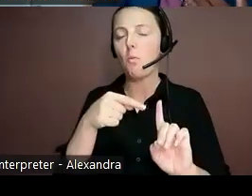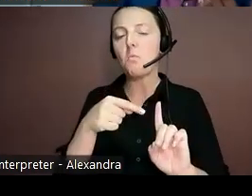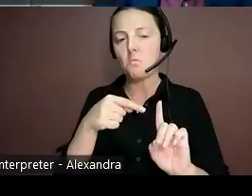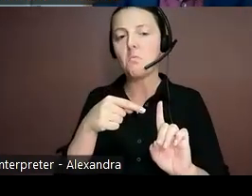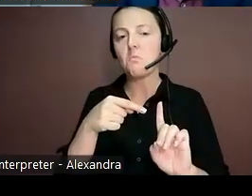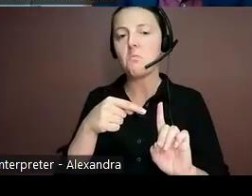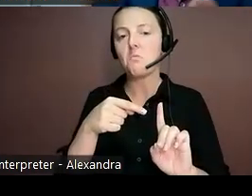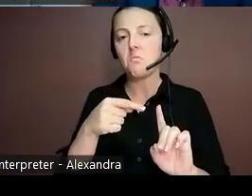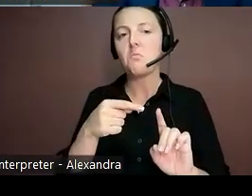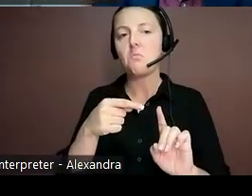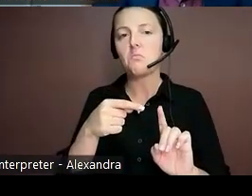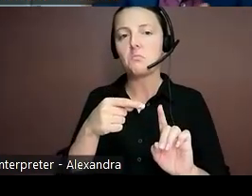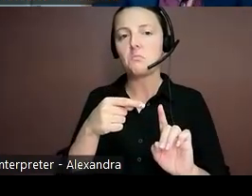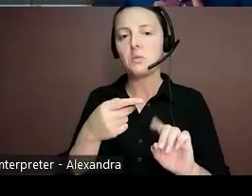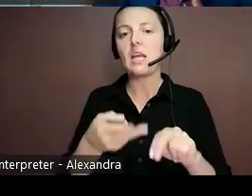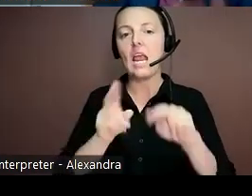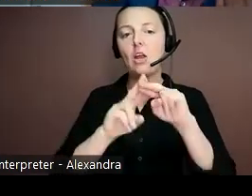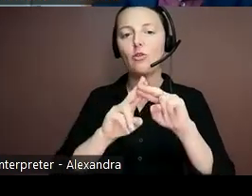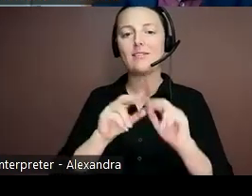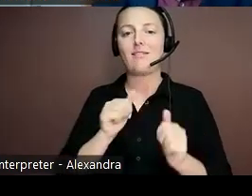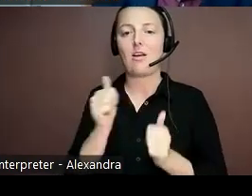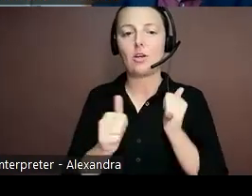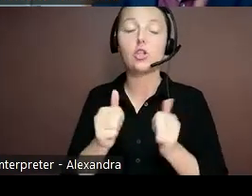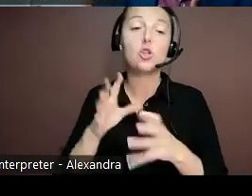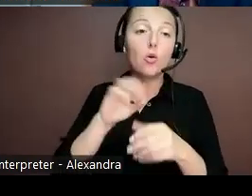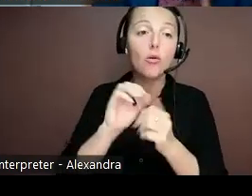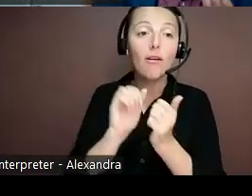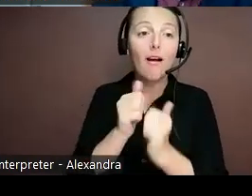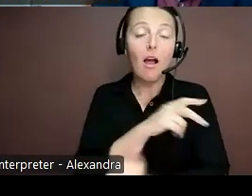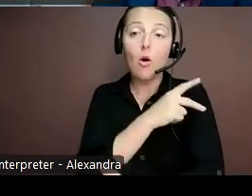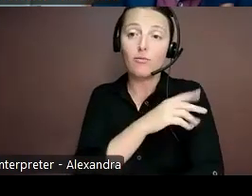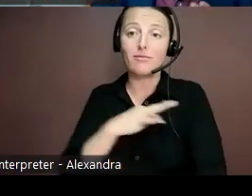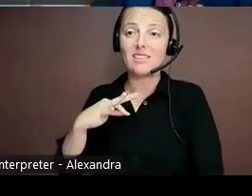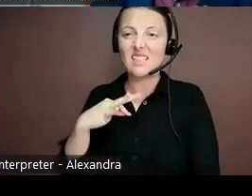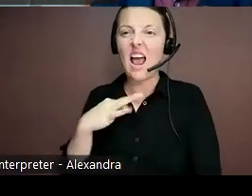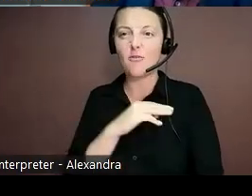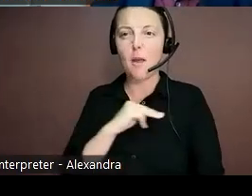like how staff members talk to patients, how patients are kept busy uh in the mill um can